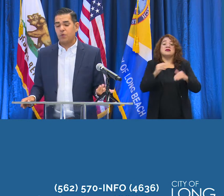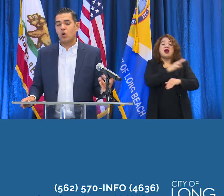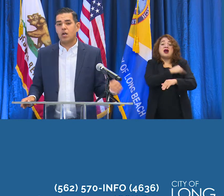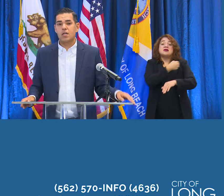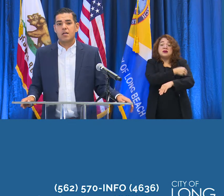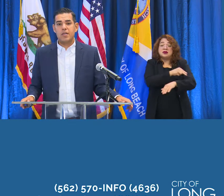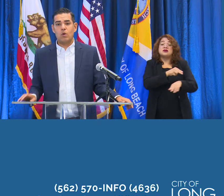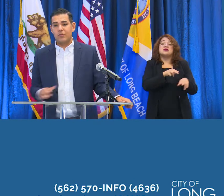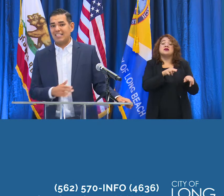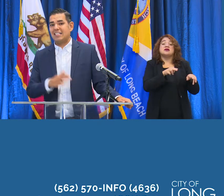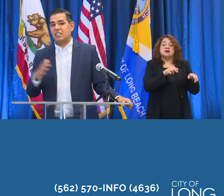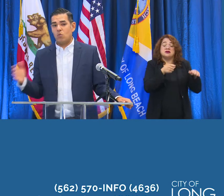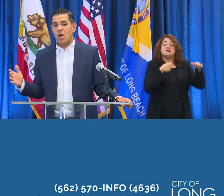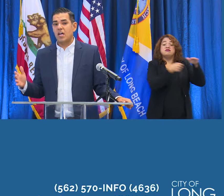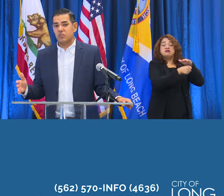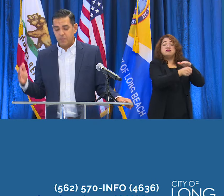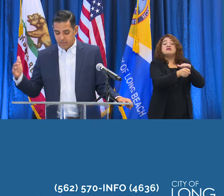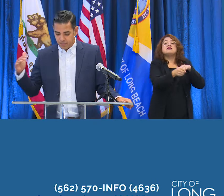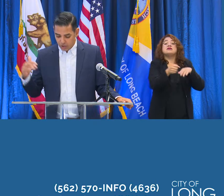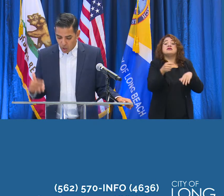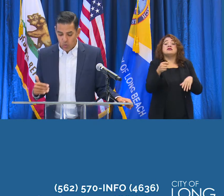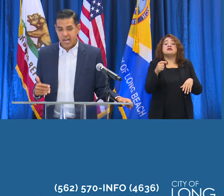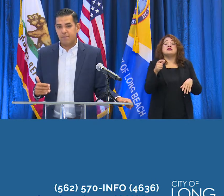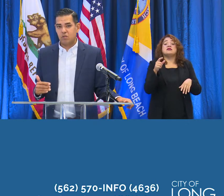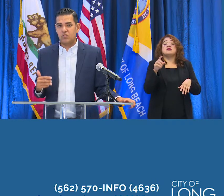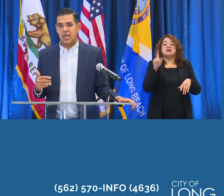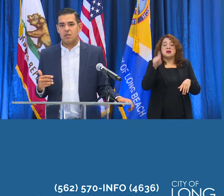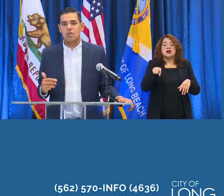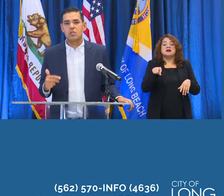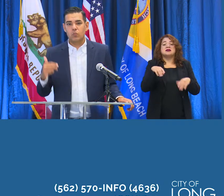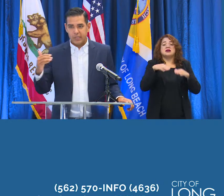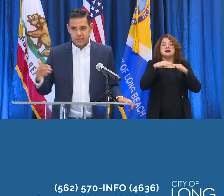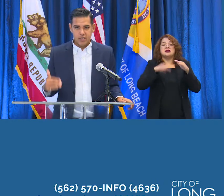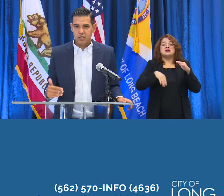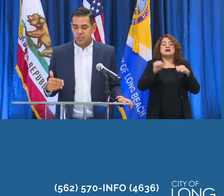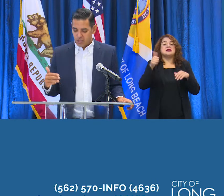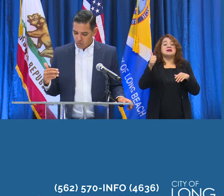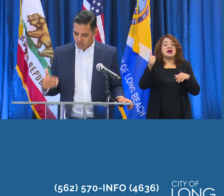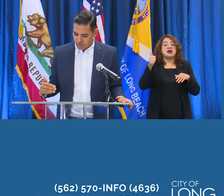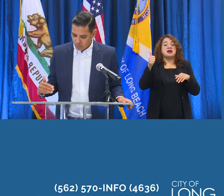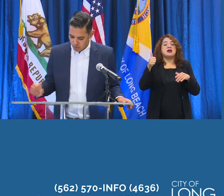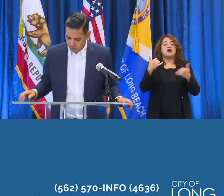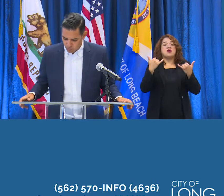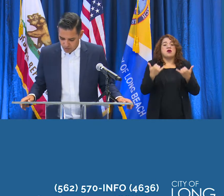They want us to be below 8% So we continue to decrease, and